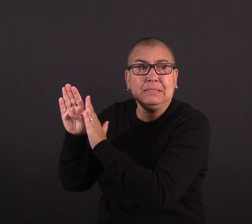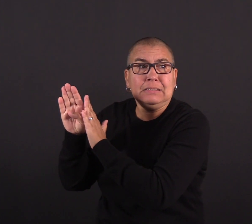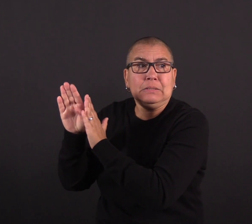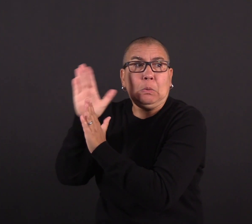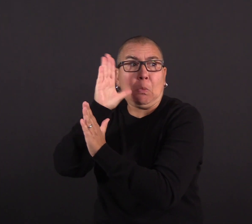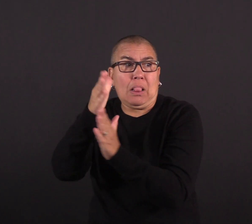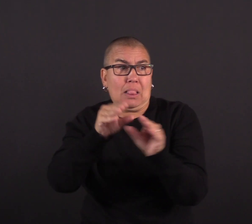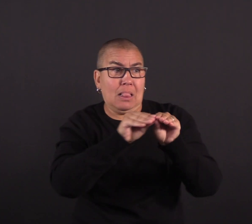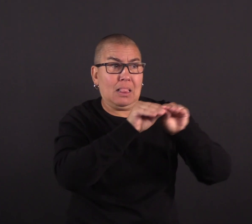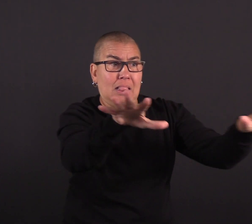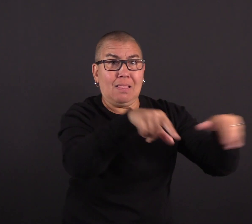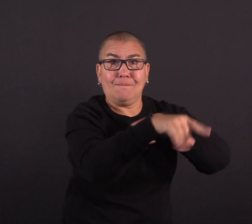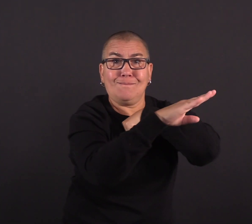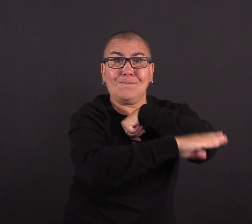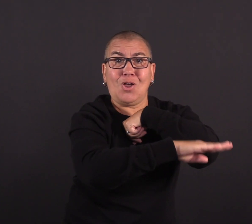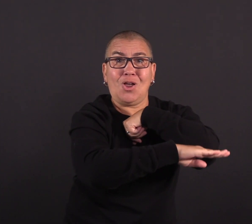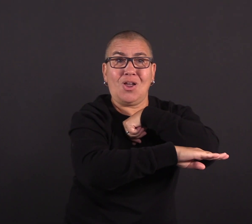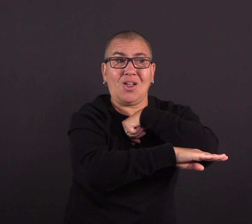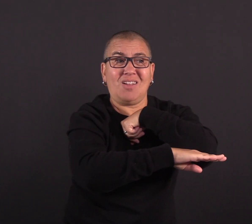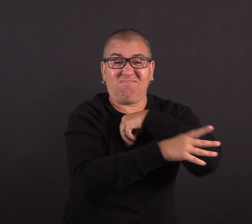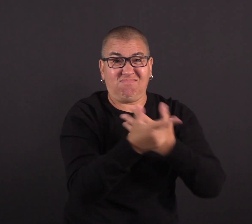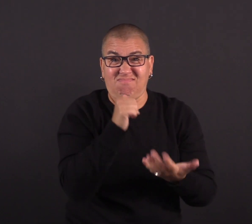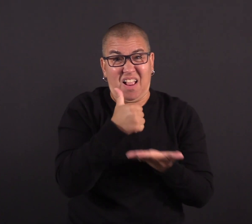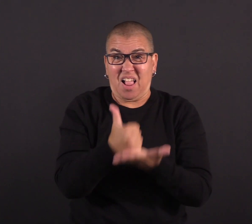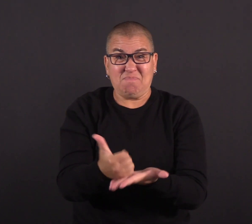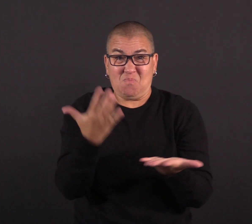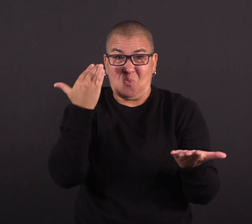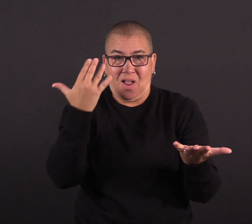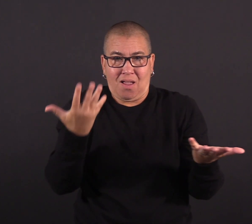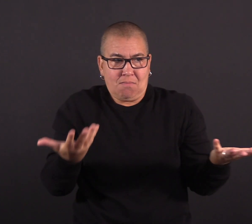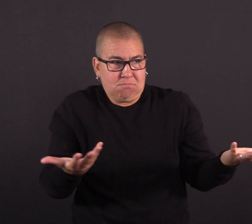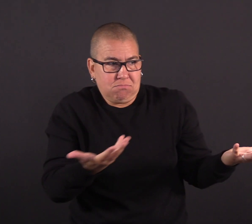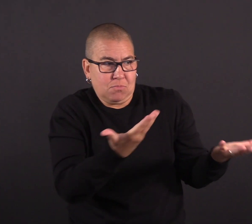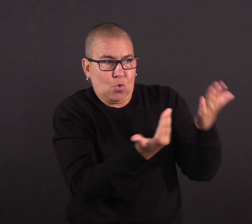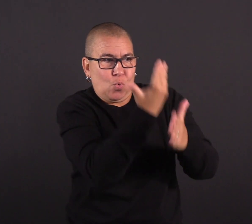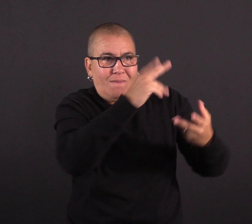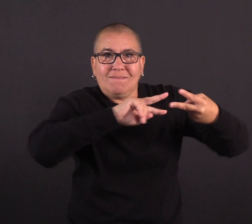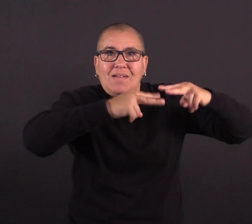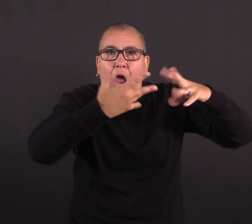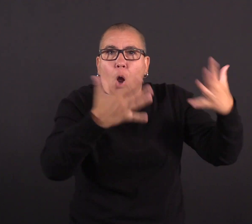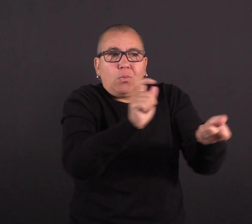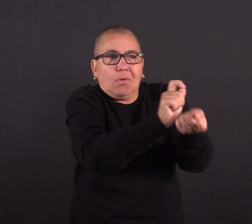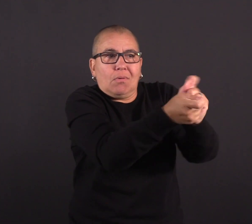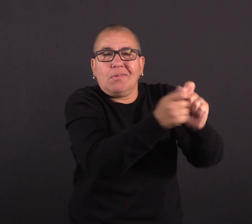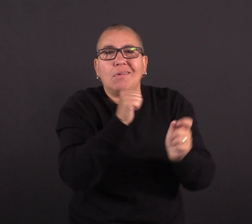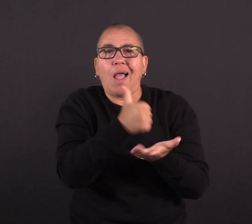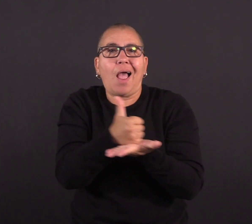we already have a pretty significant escape variant out there,” Birx said.